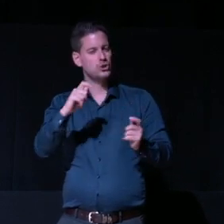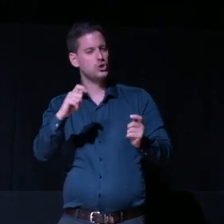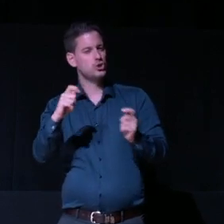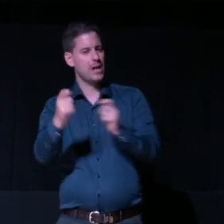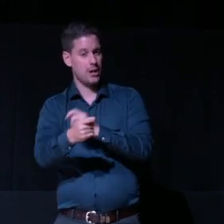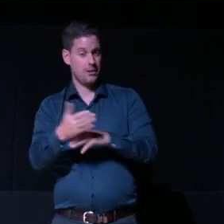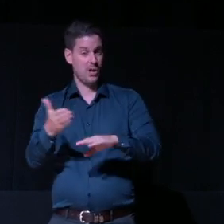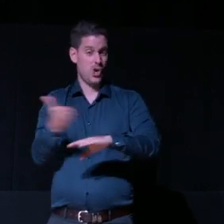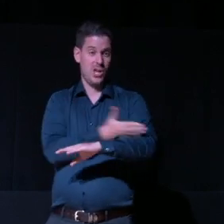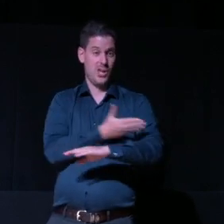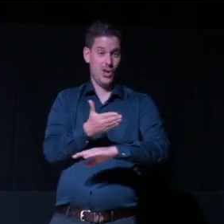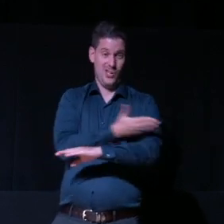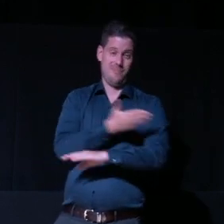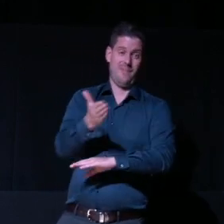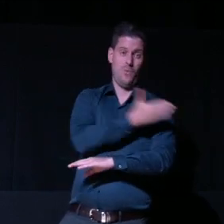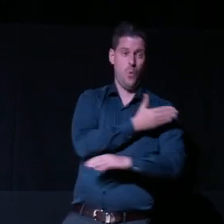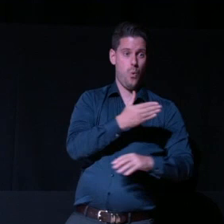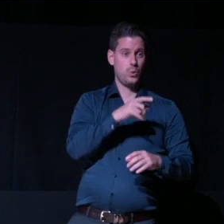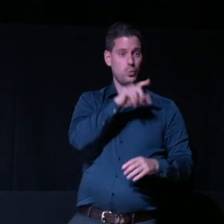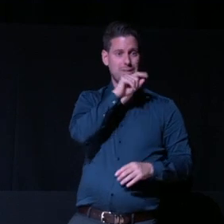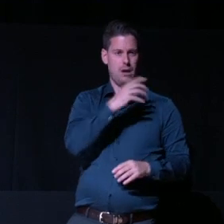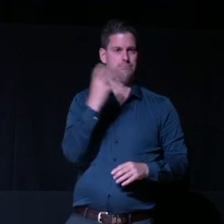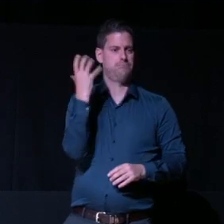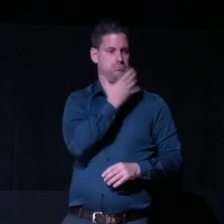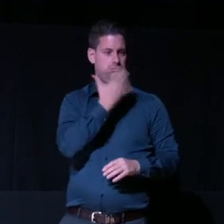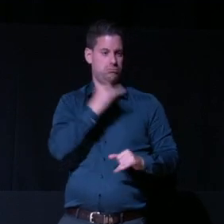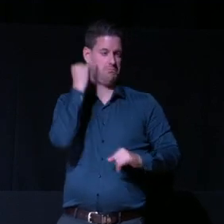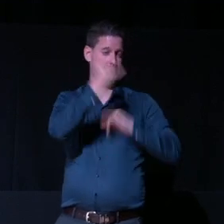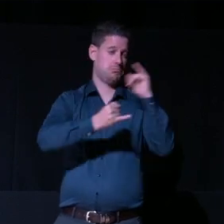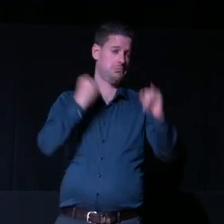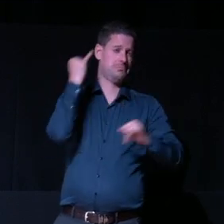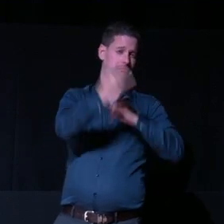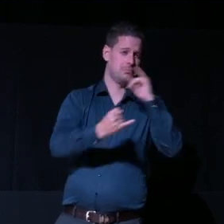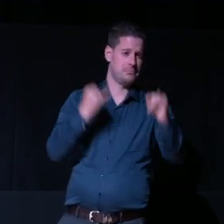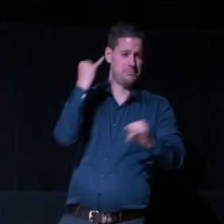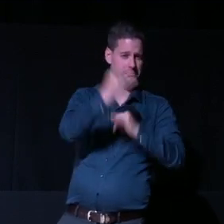of Twitter, there was a real like, rabid energy for like, jumping on board and cancelling people. But I don't think it